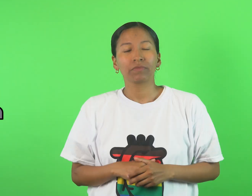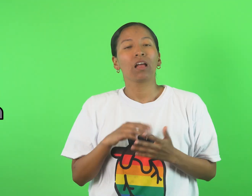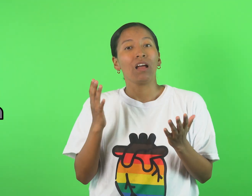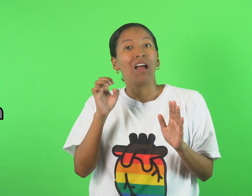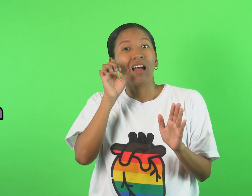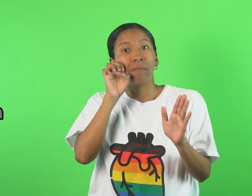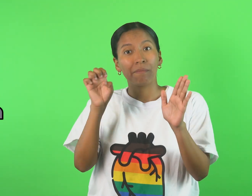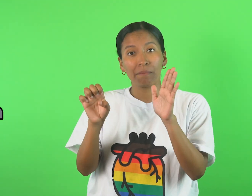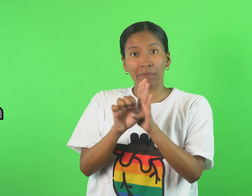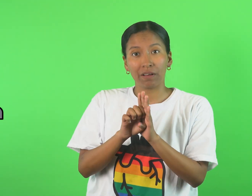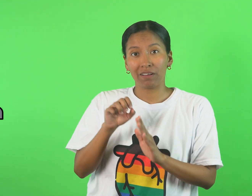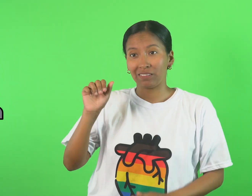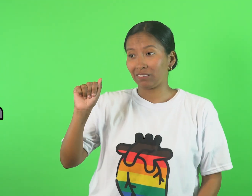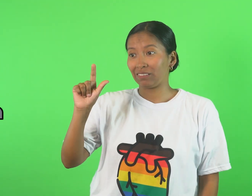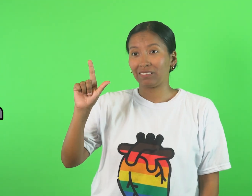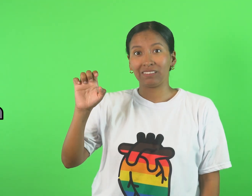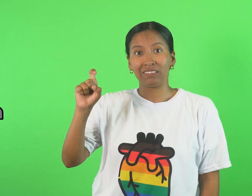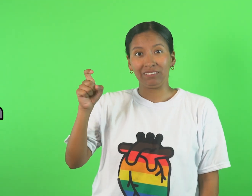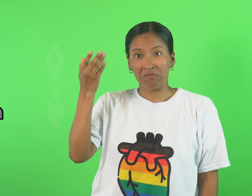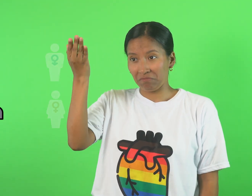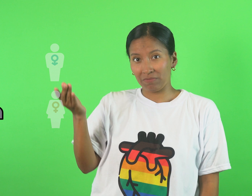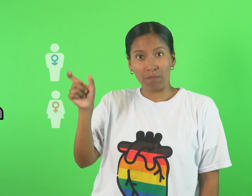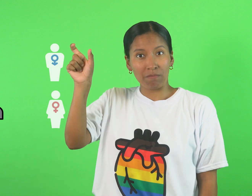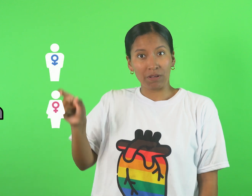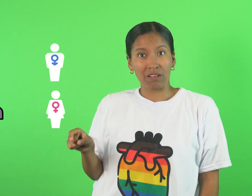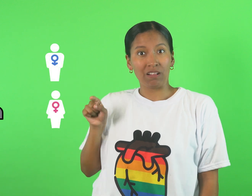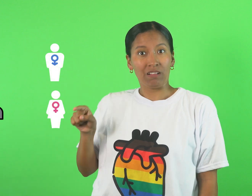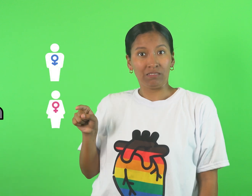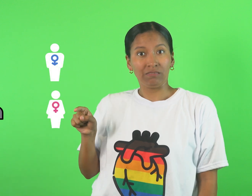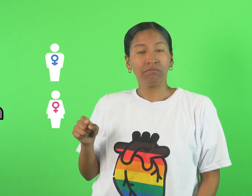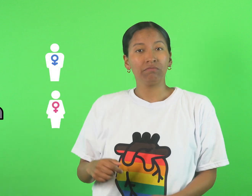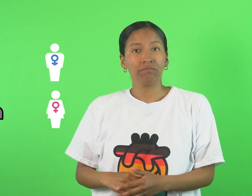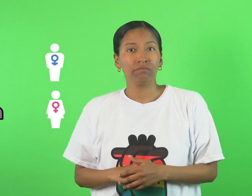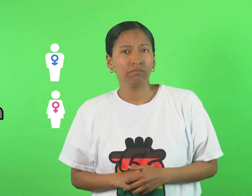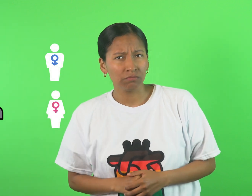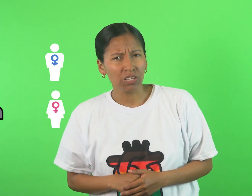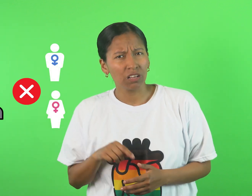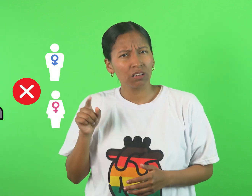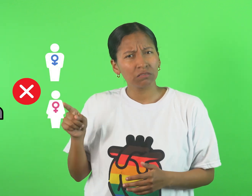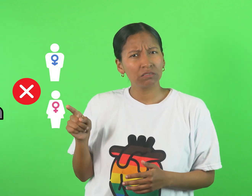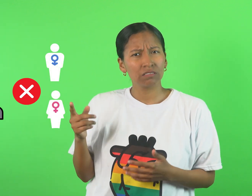An example would be Alex, who’s gender identity does not